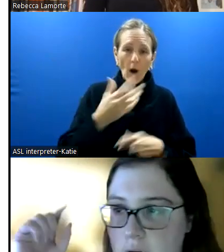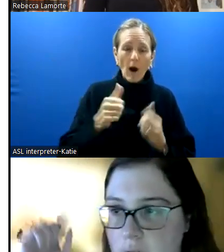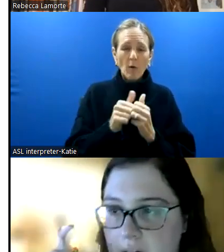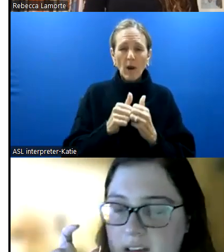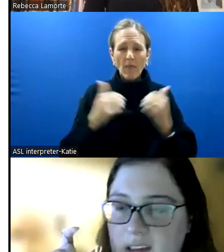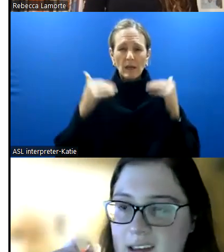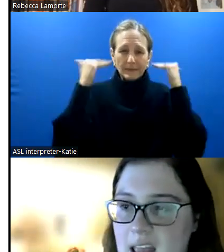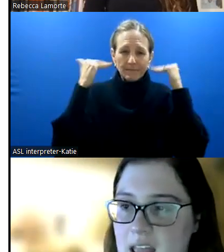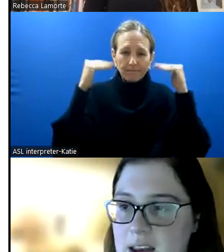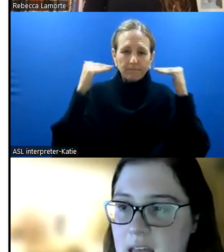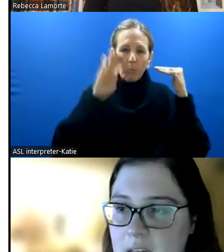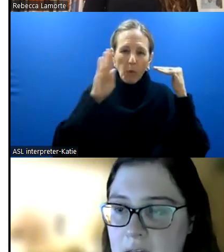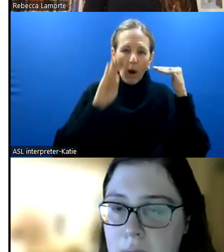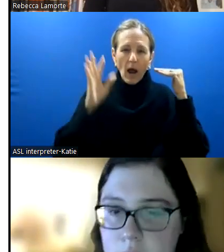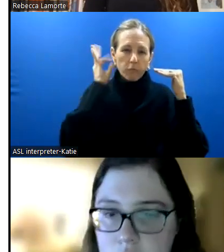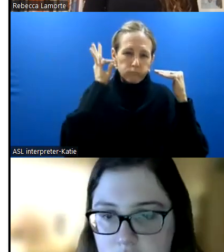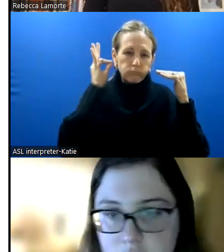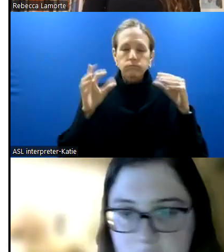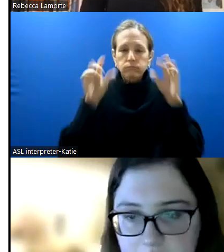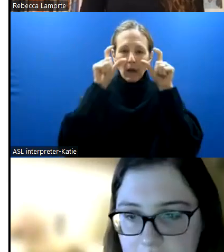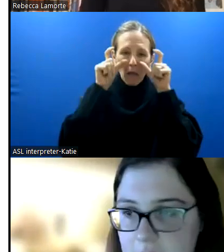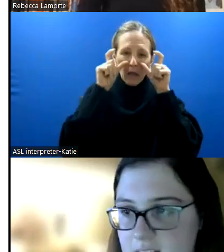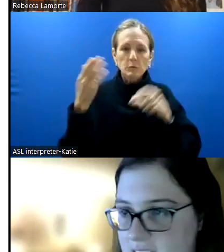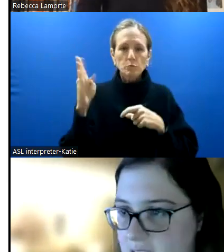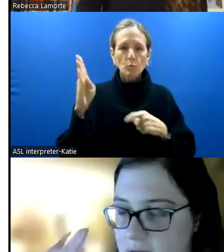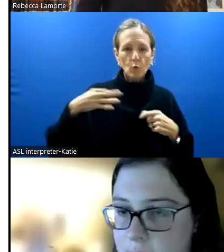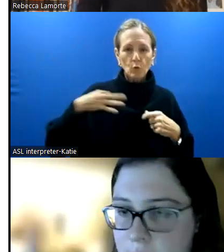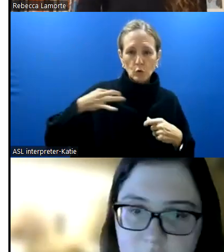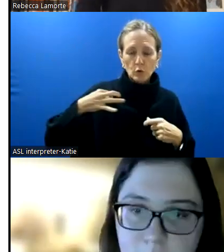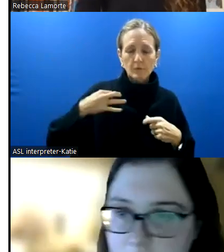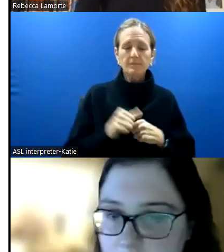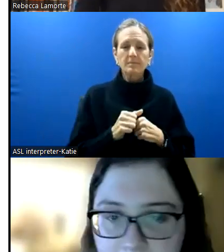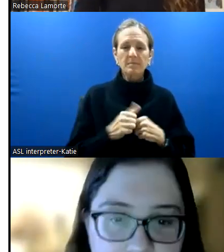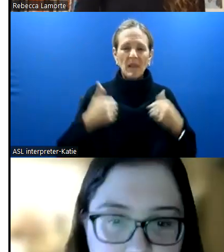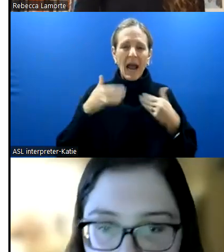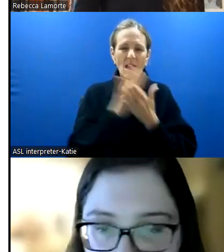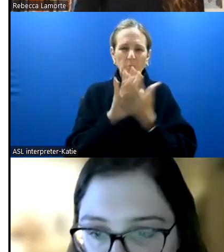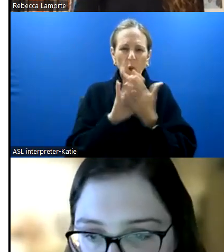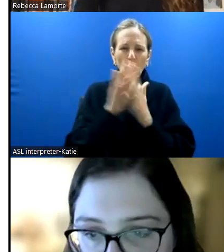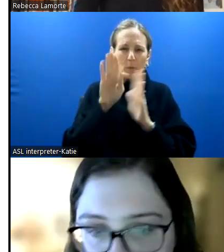I'm wearing glasses and a blue shirt and sitting, I have a blurred background behind me.